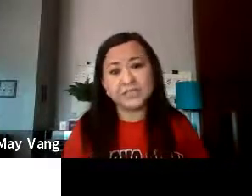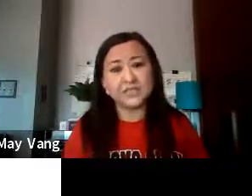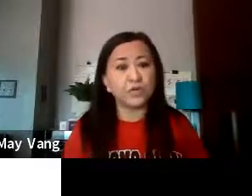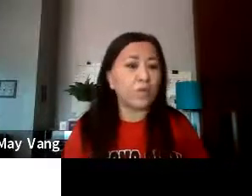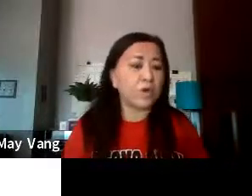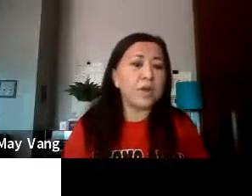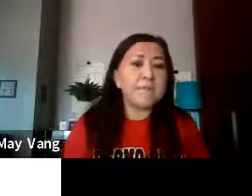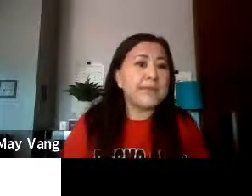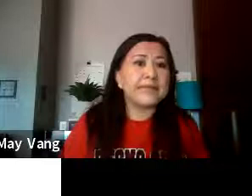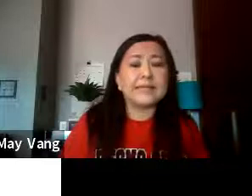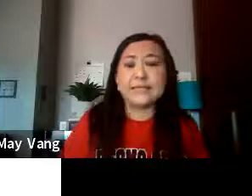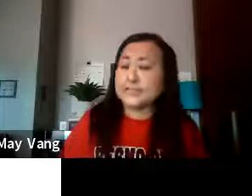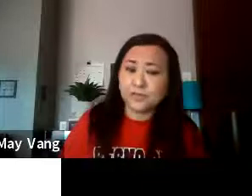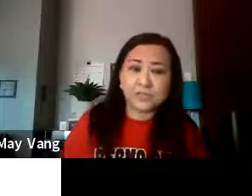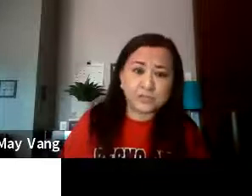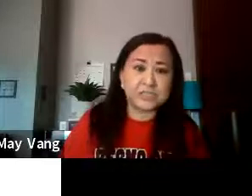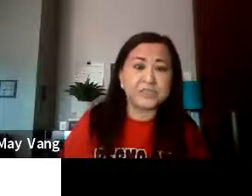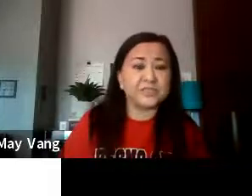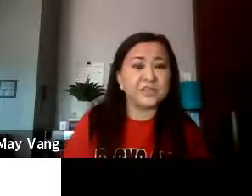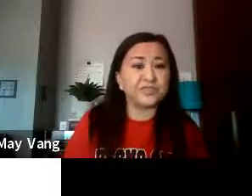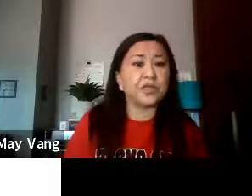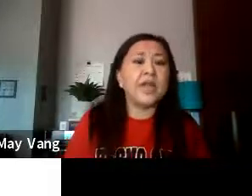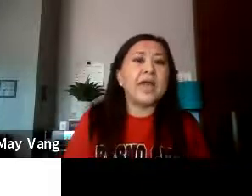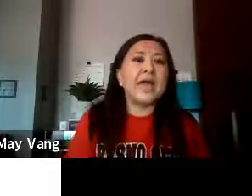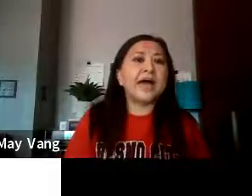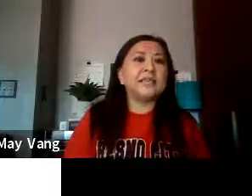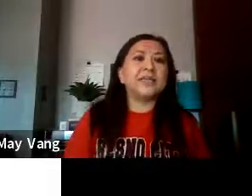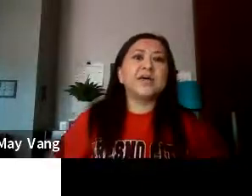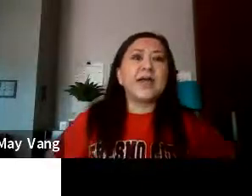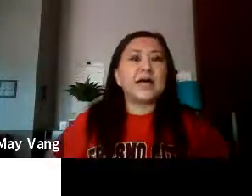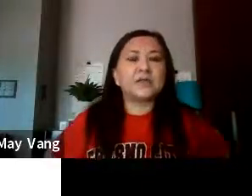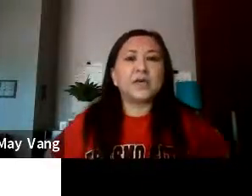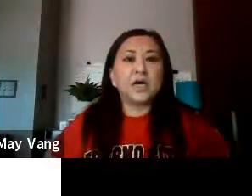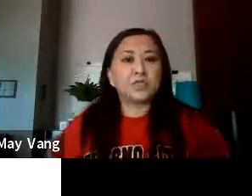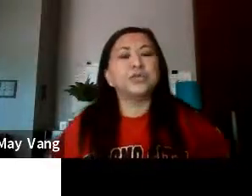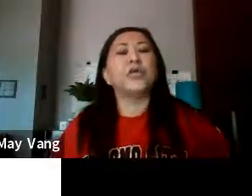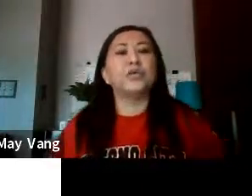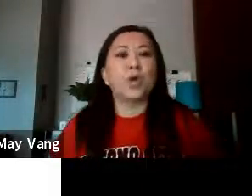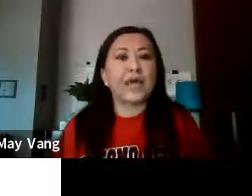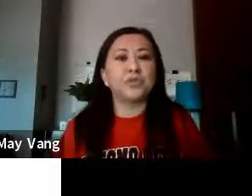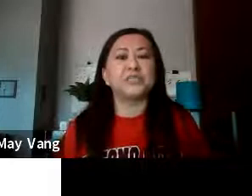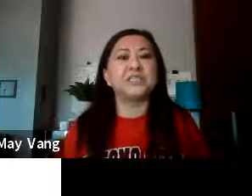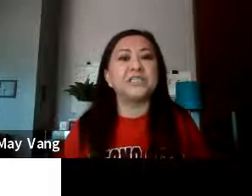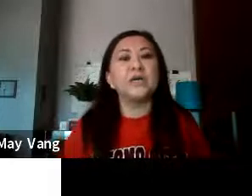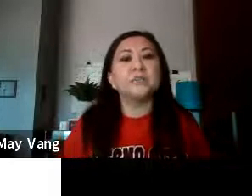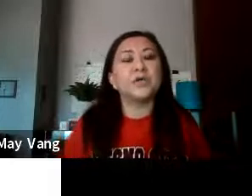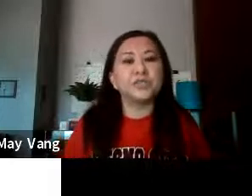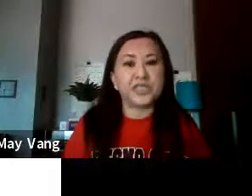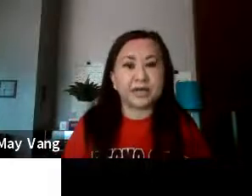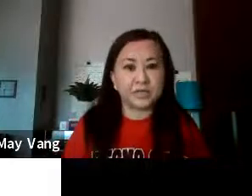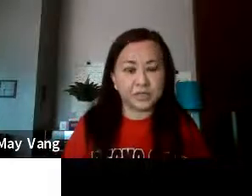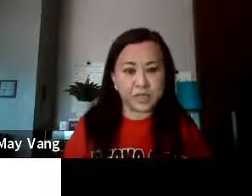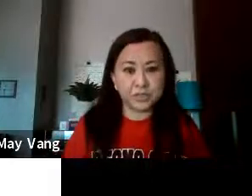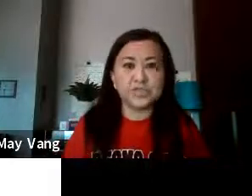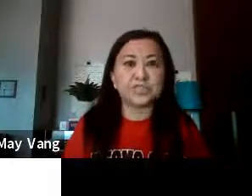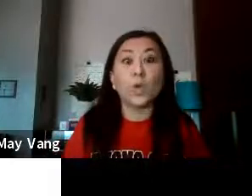be successful or making it easier for students to be successful. And AP trio, we try to really understand students